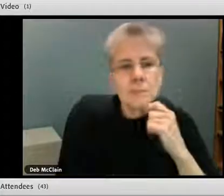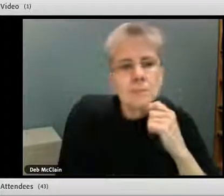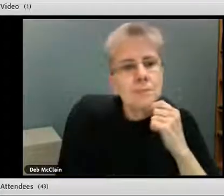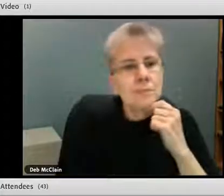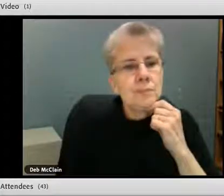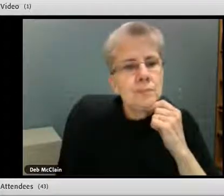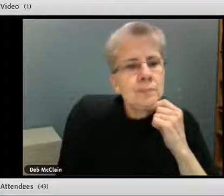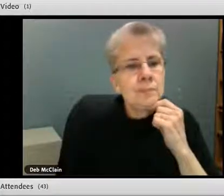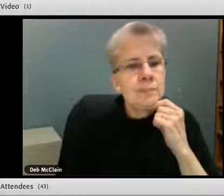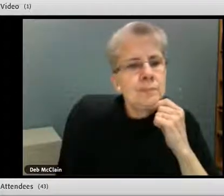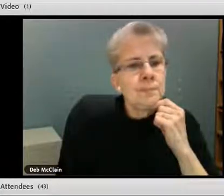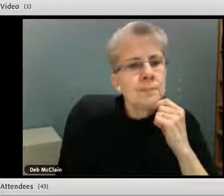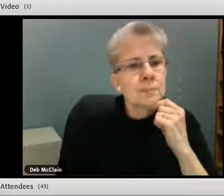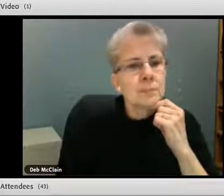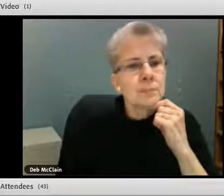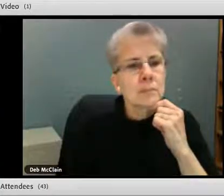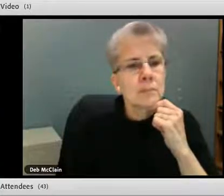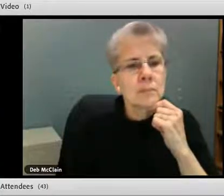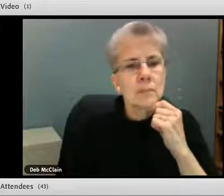And I believe that archive will be available, as well.